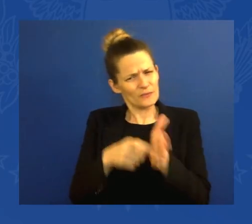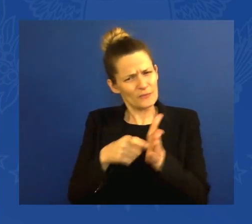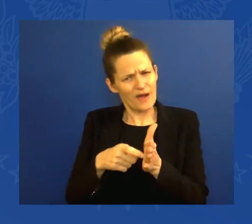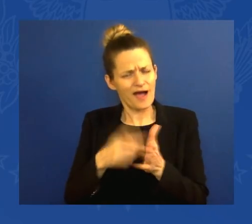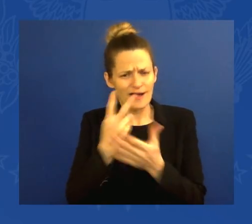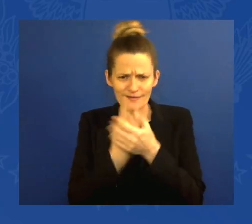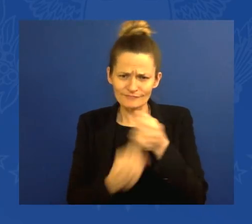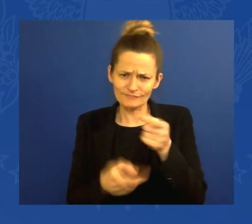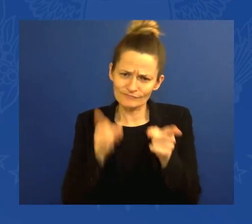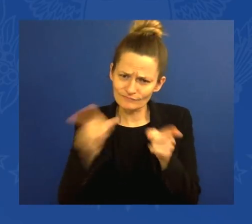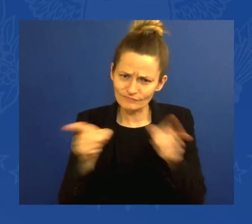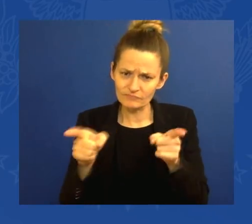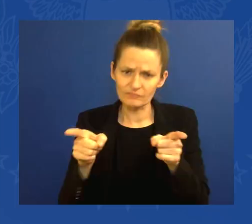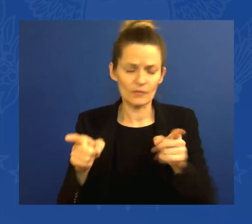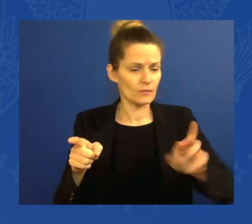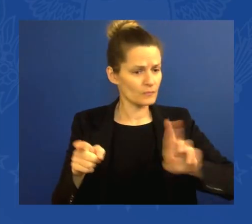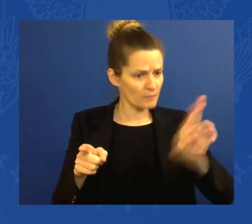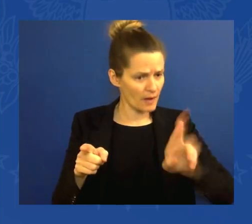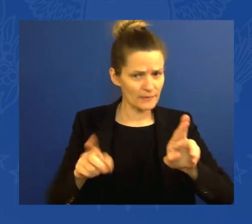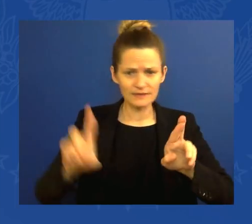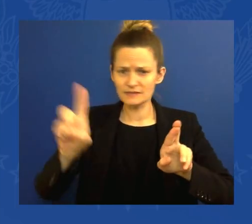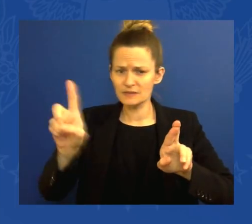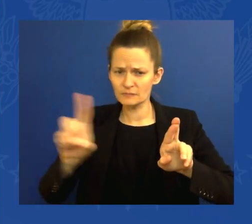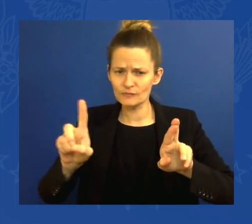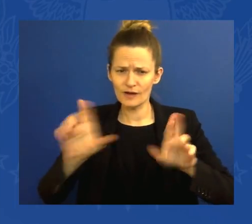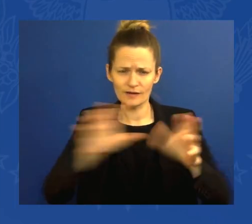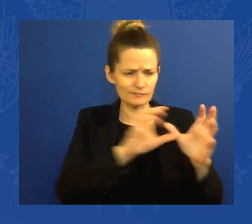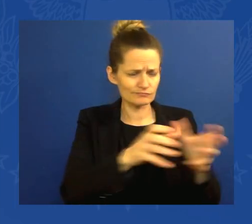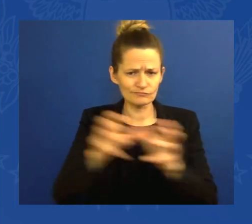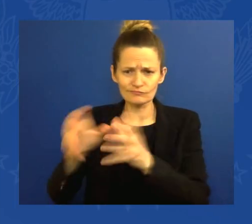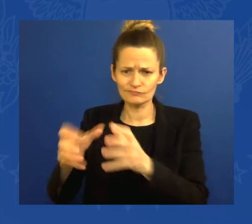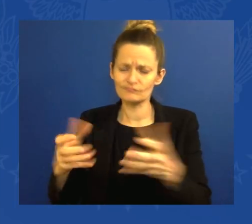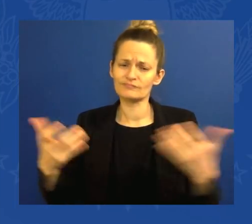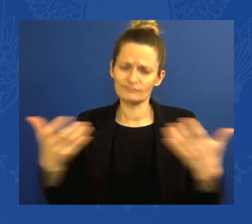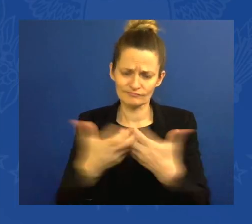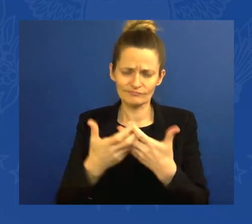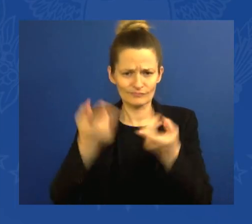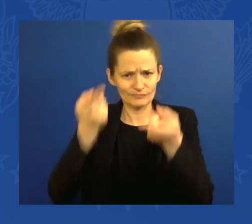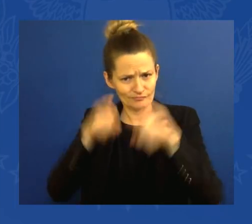These leaders -- they saw clearly: This is not a partisan issue.